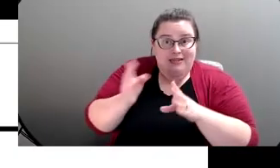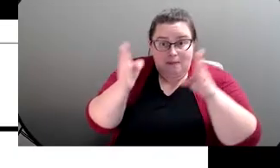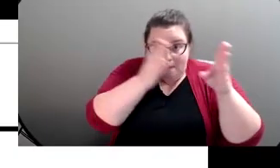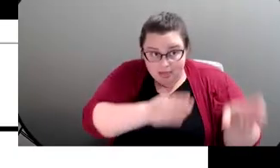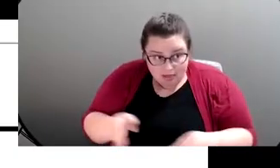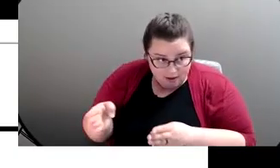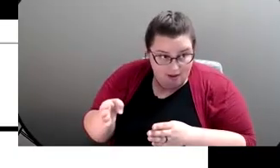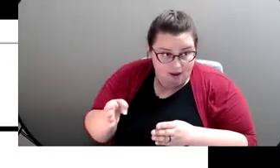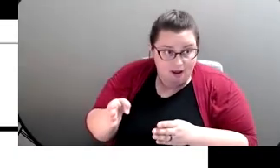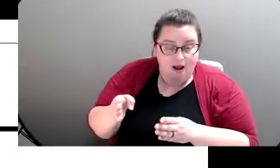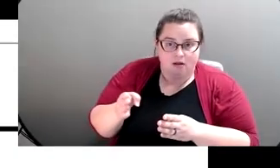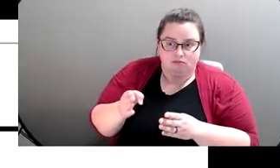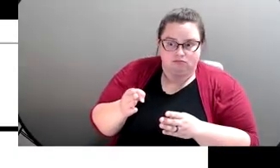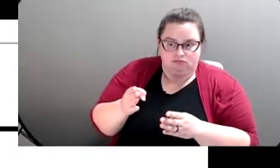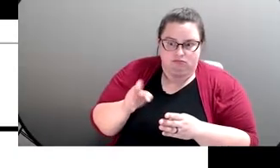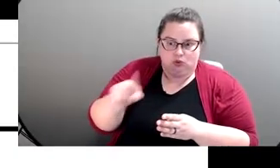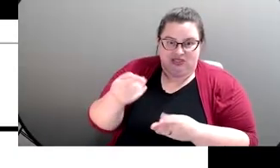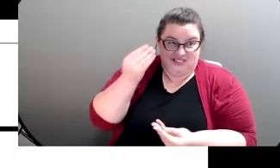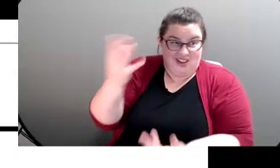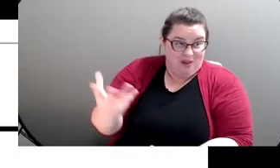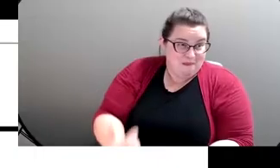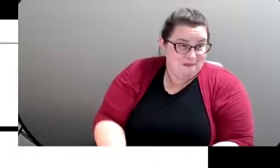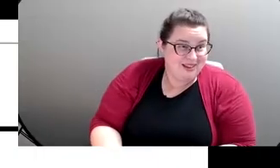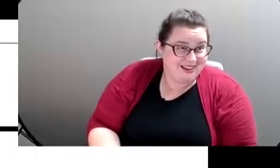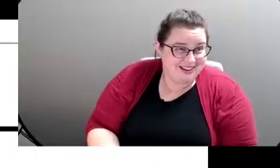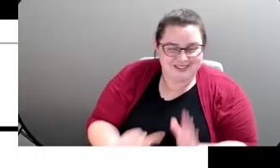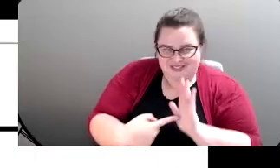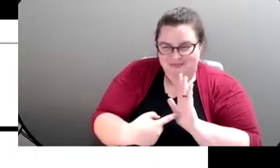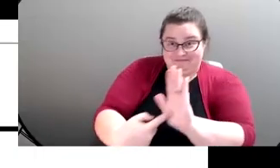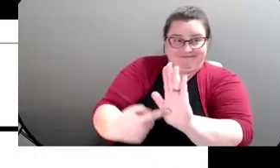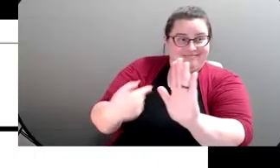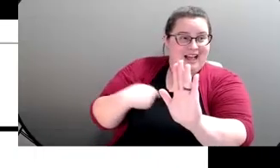and you just tell them this is what I'm doing this semester.